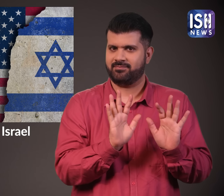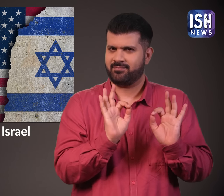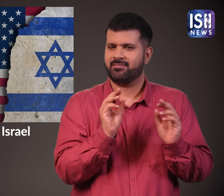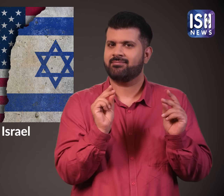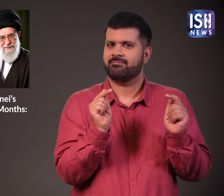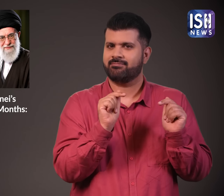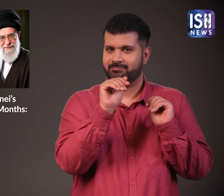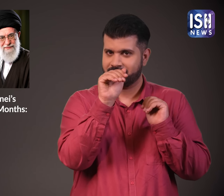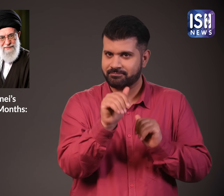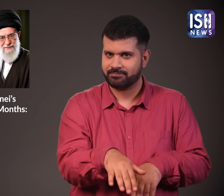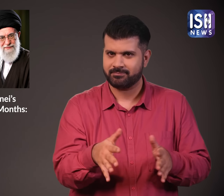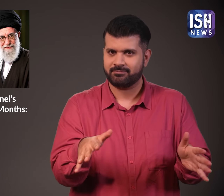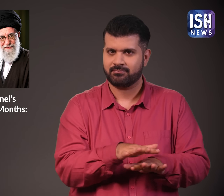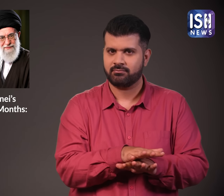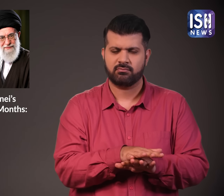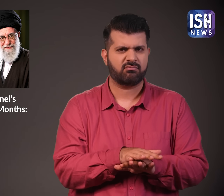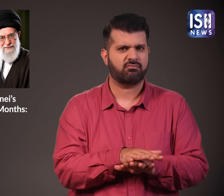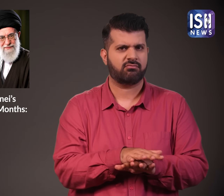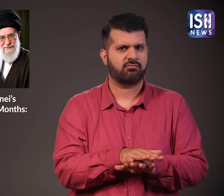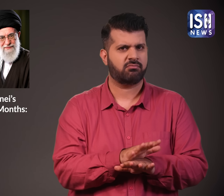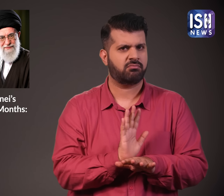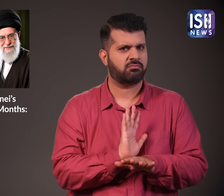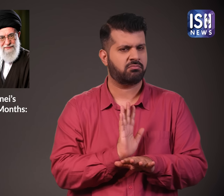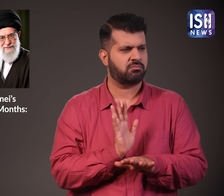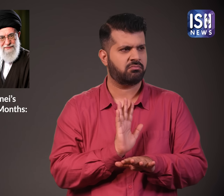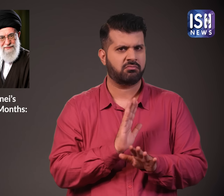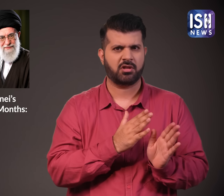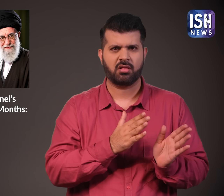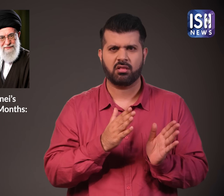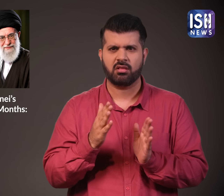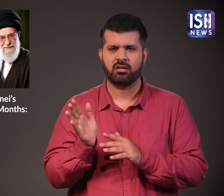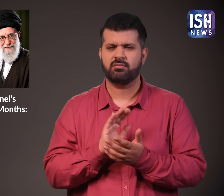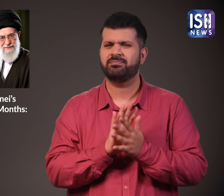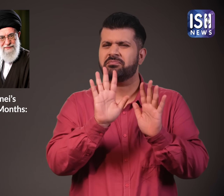Why was Khamenei’s funeral delayed instead of taking place immediately?